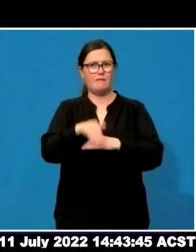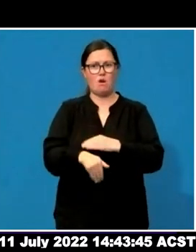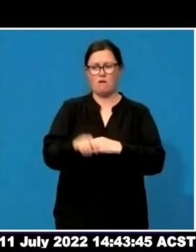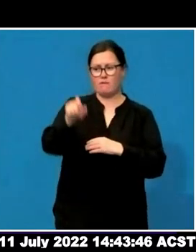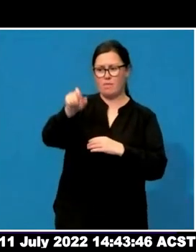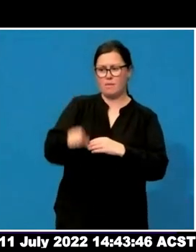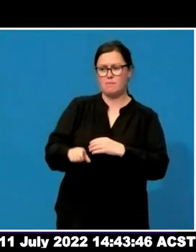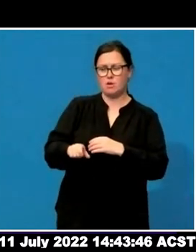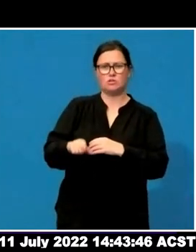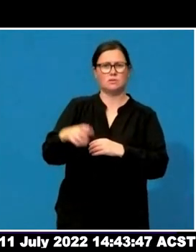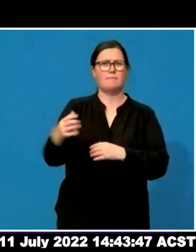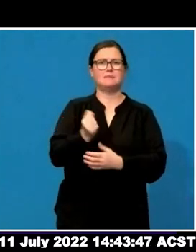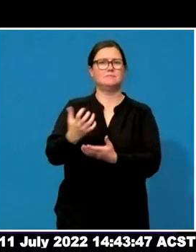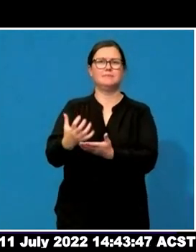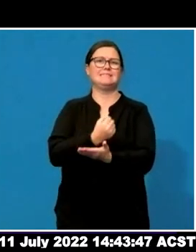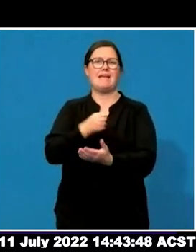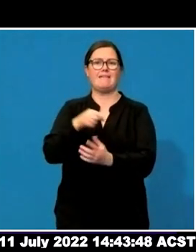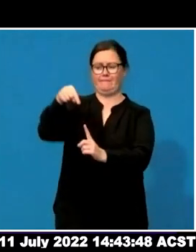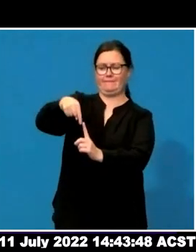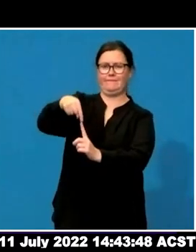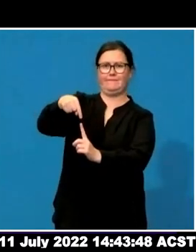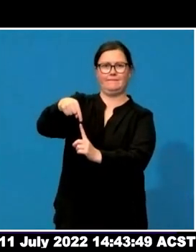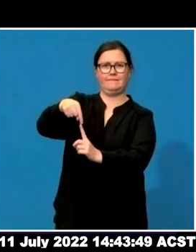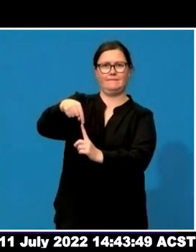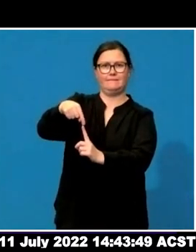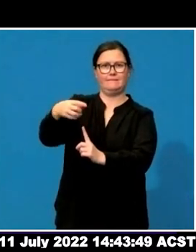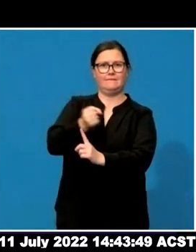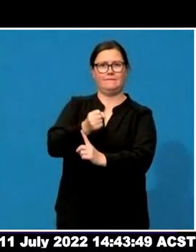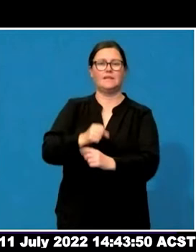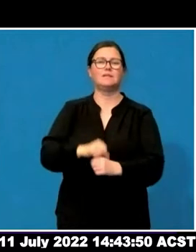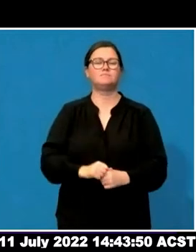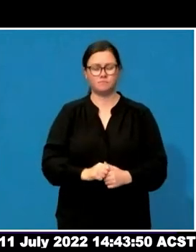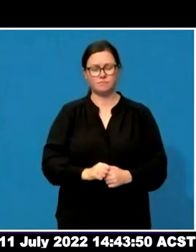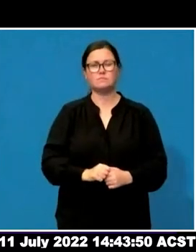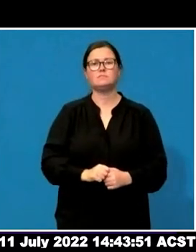Is that correct? JOAN: Yes, that is correct. It - and it needs to be in consult with the person.